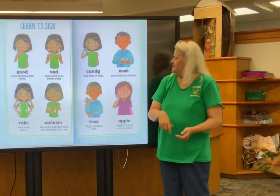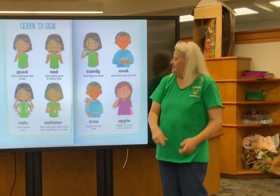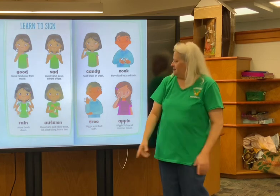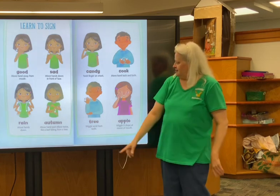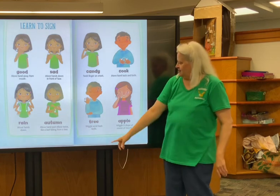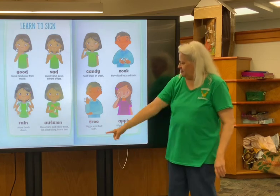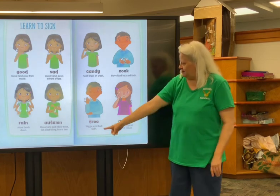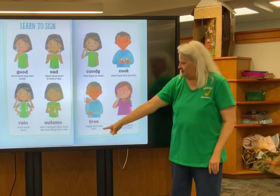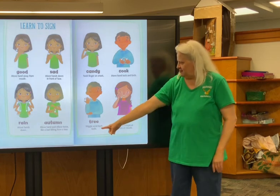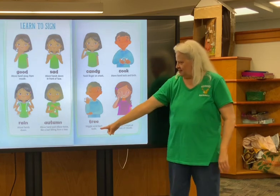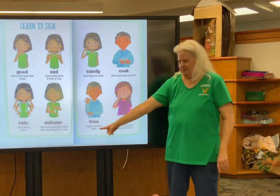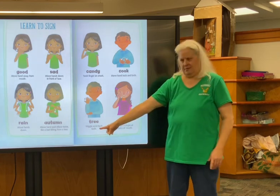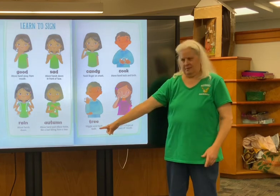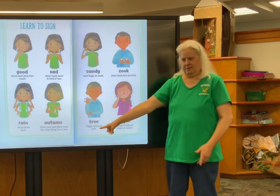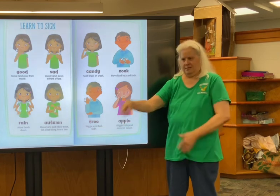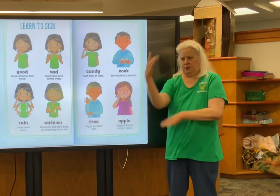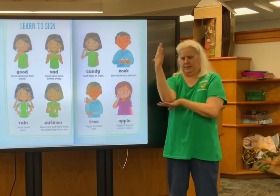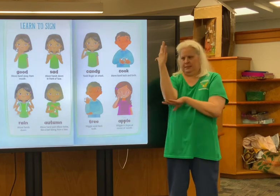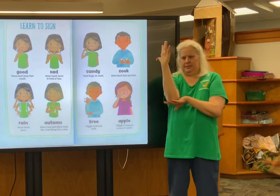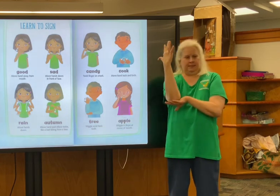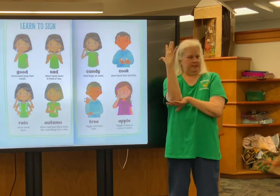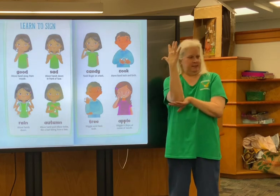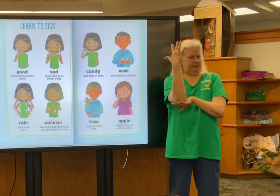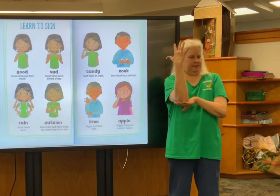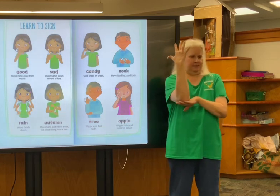Do you guys like to cook? tree